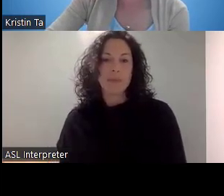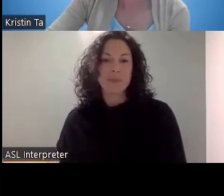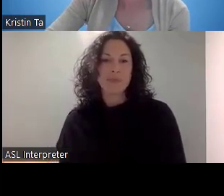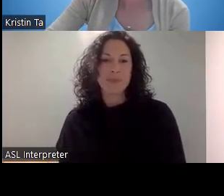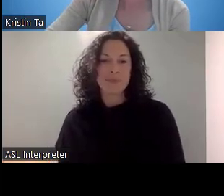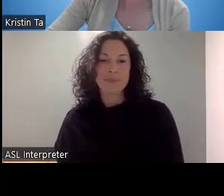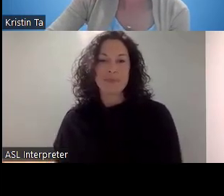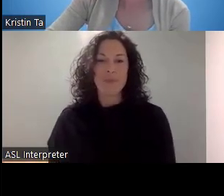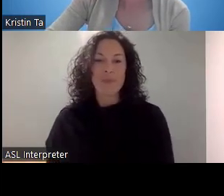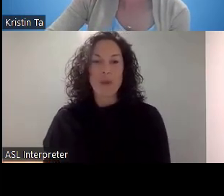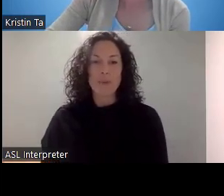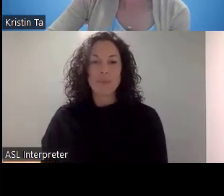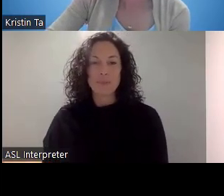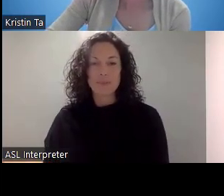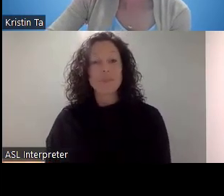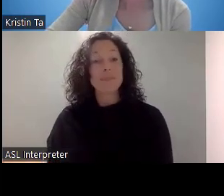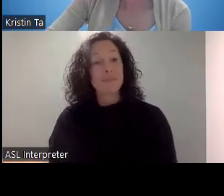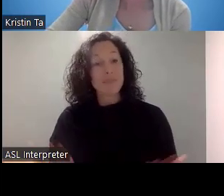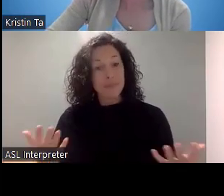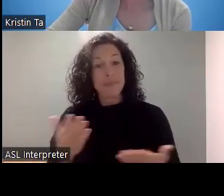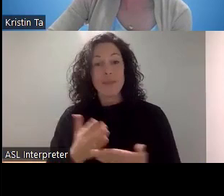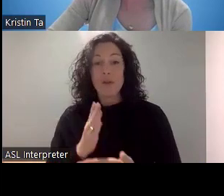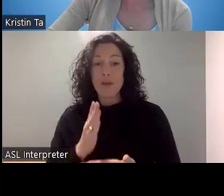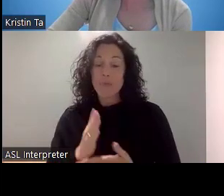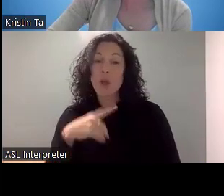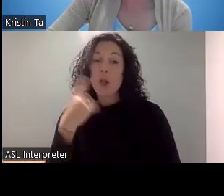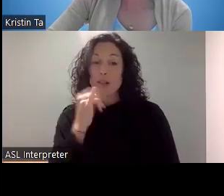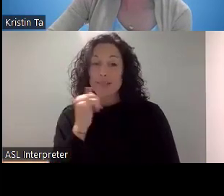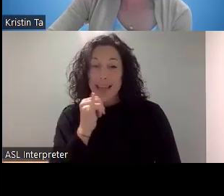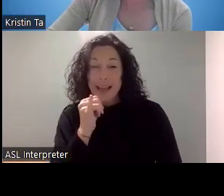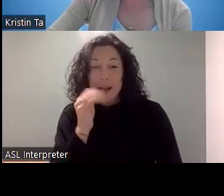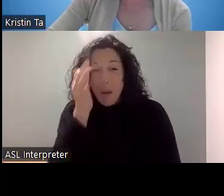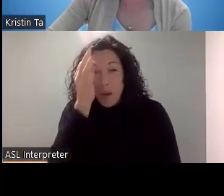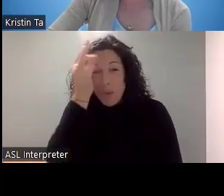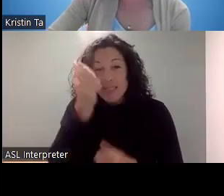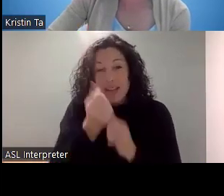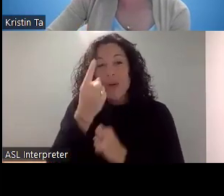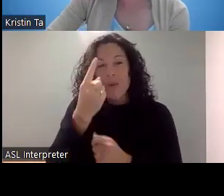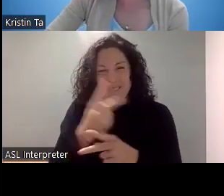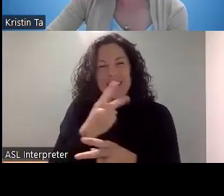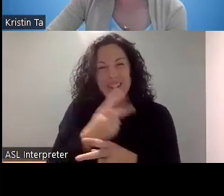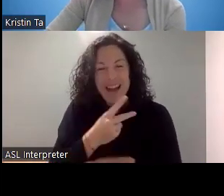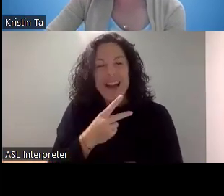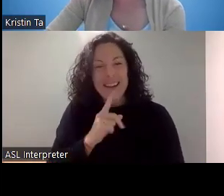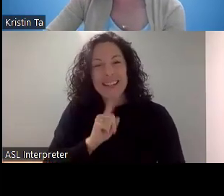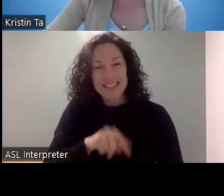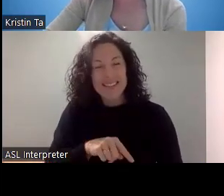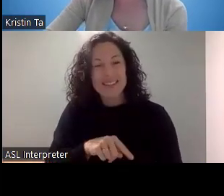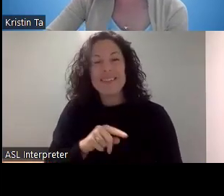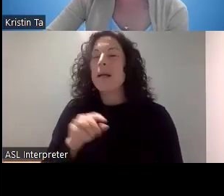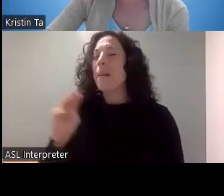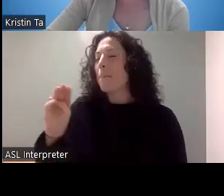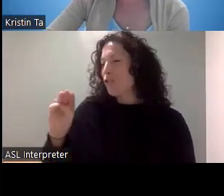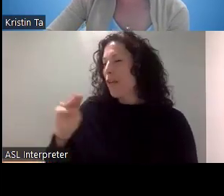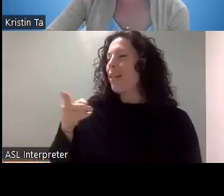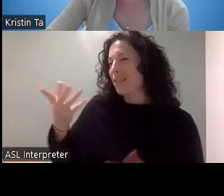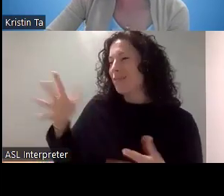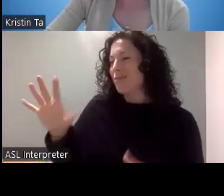All right. And it looks like just about everybody figured this one out, and I know Michelle talked a little bit about this one before.